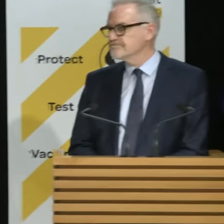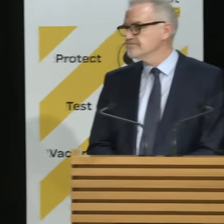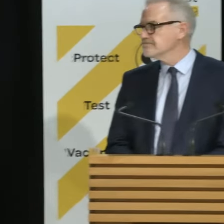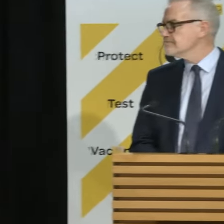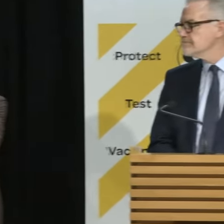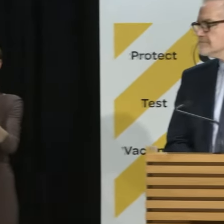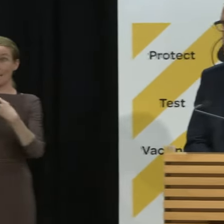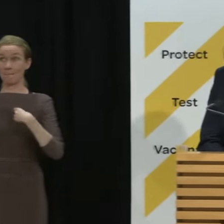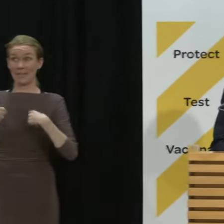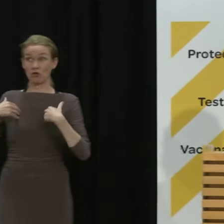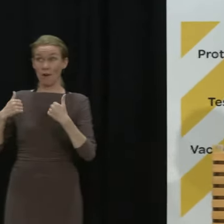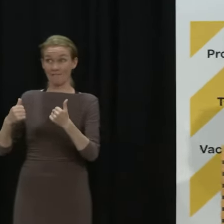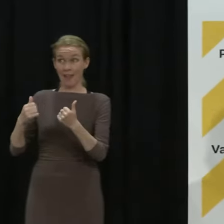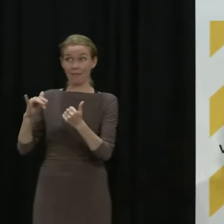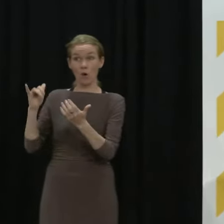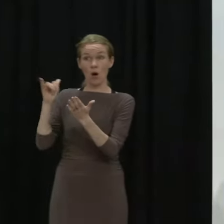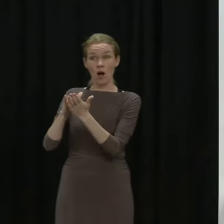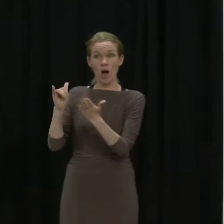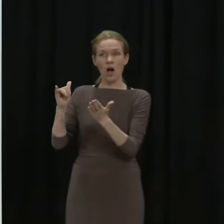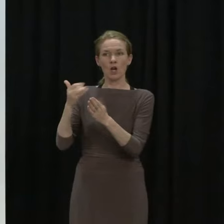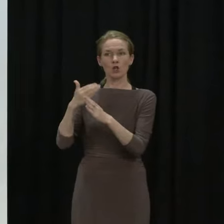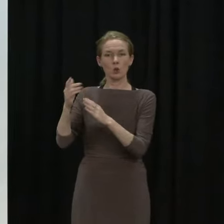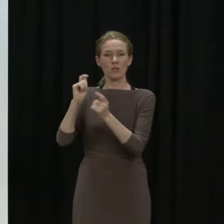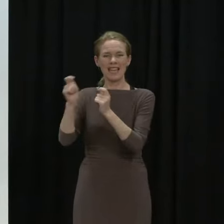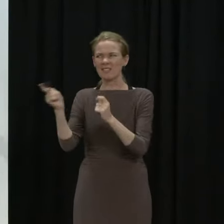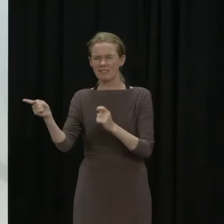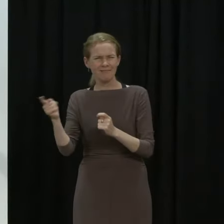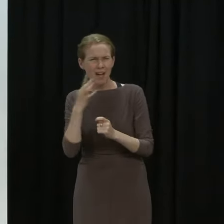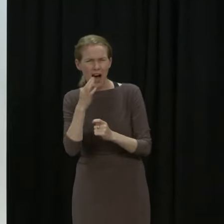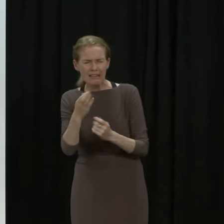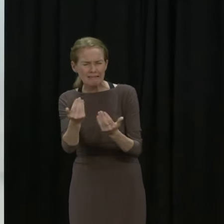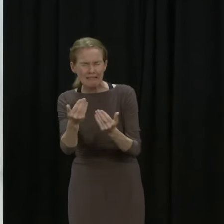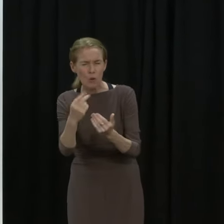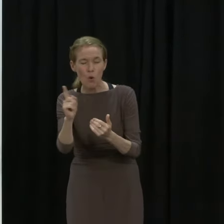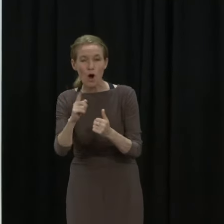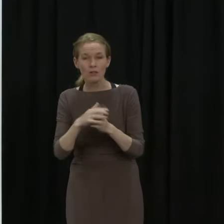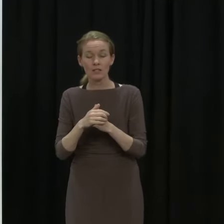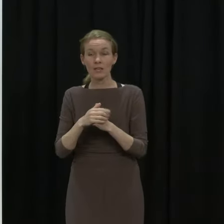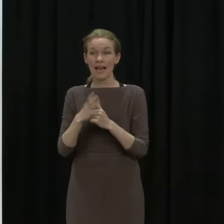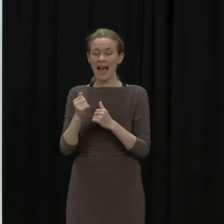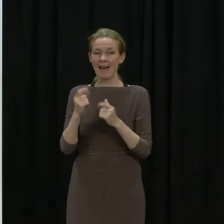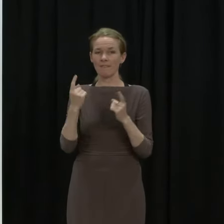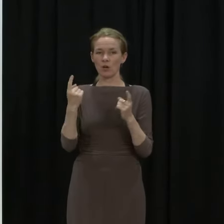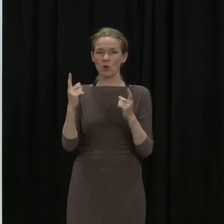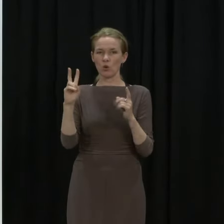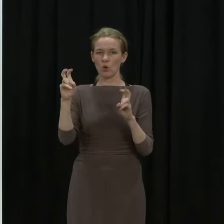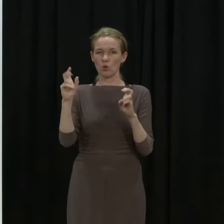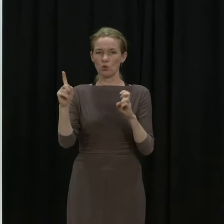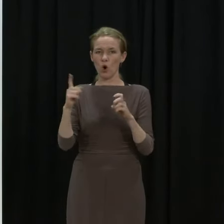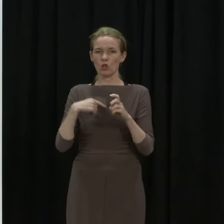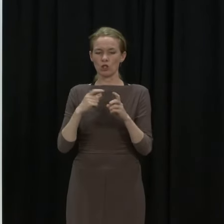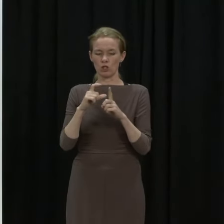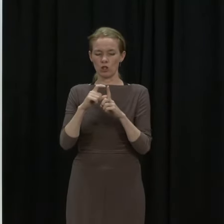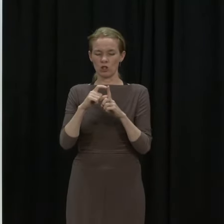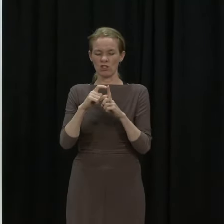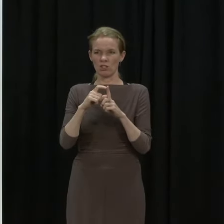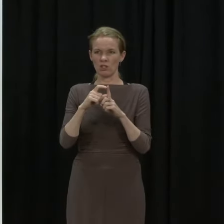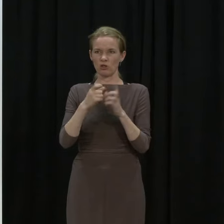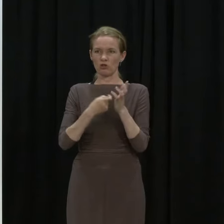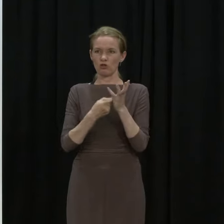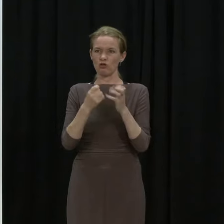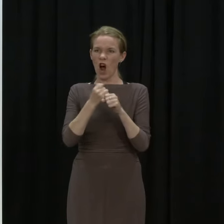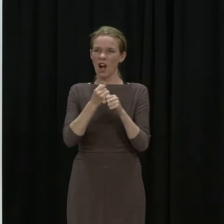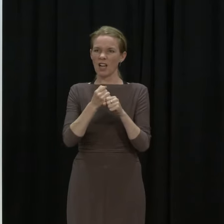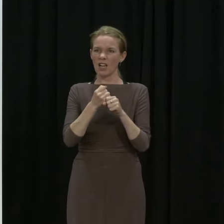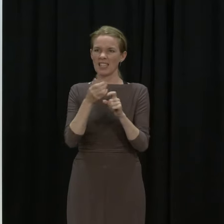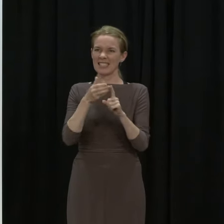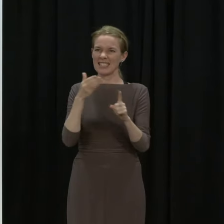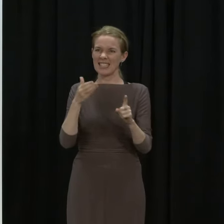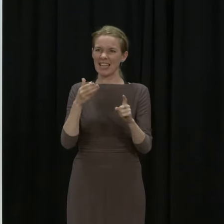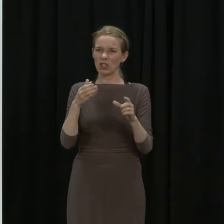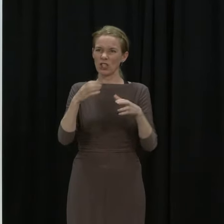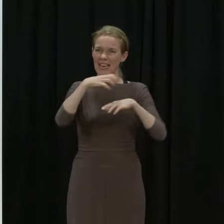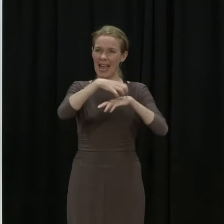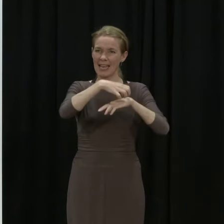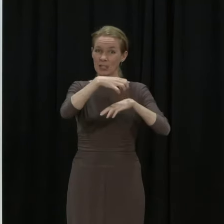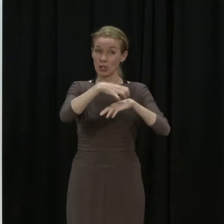applied to the Ministry of